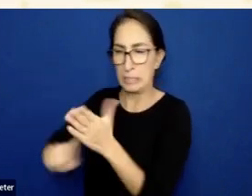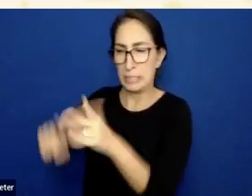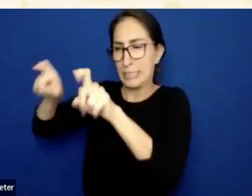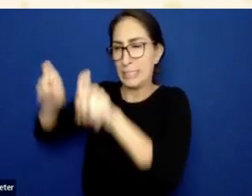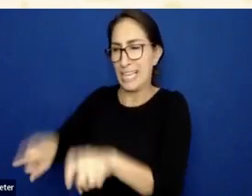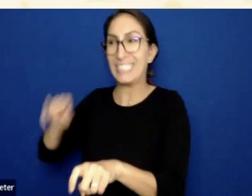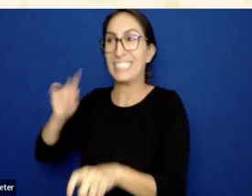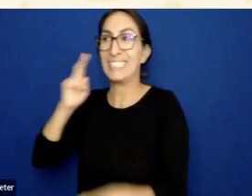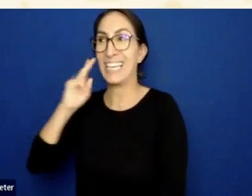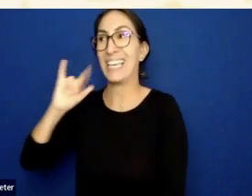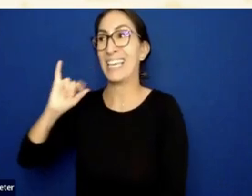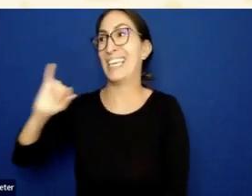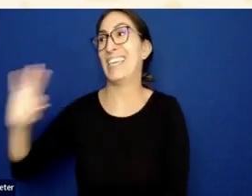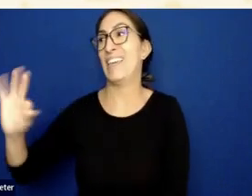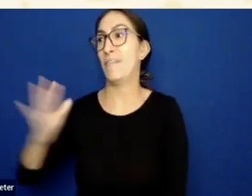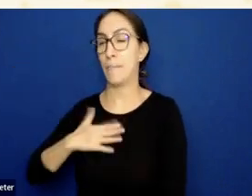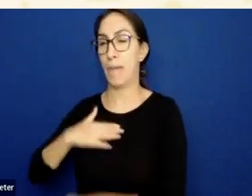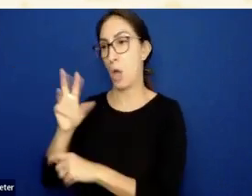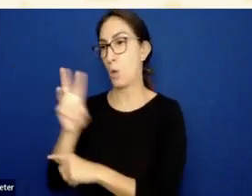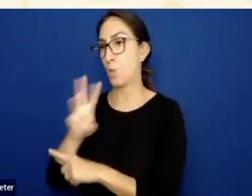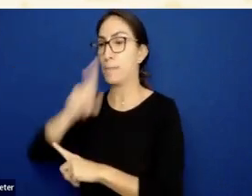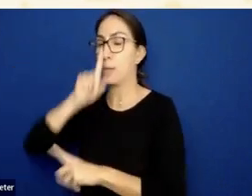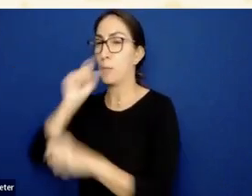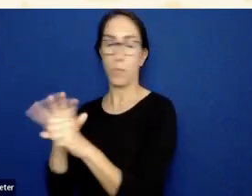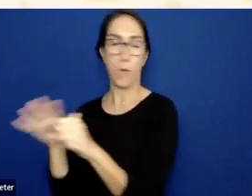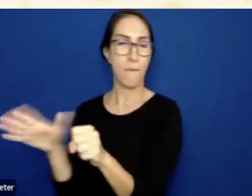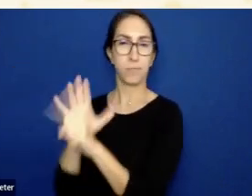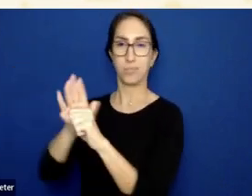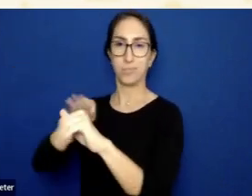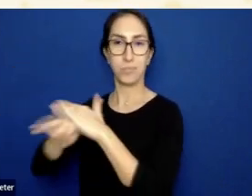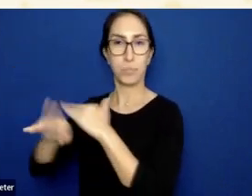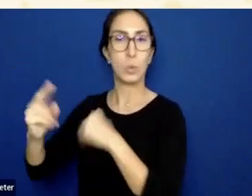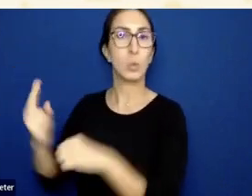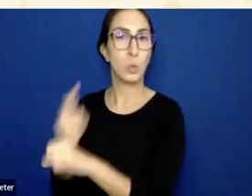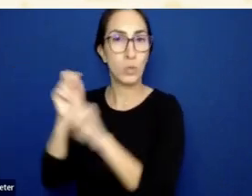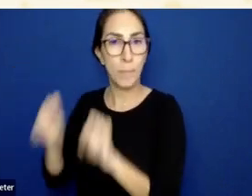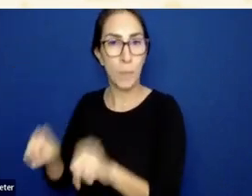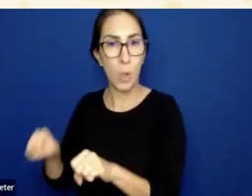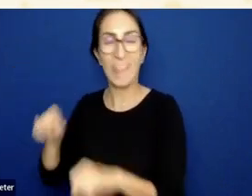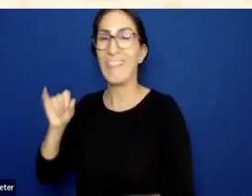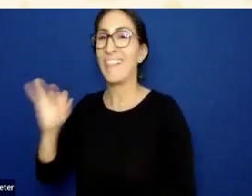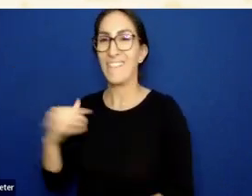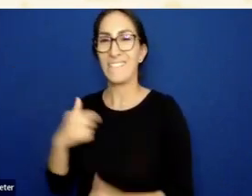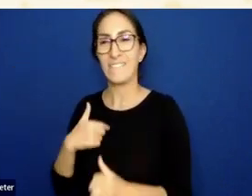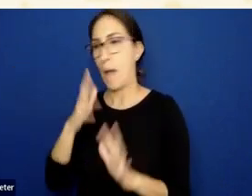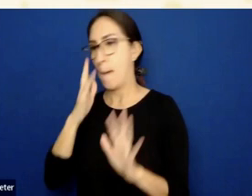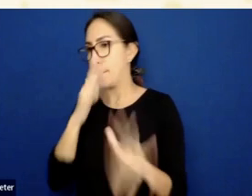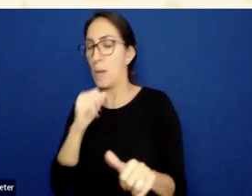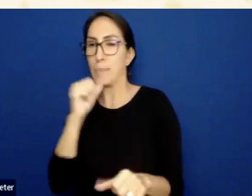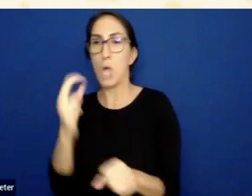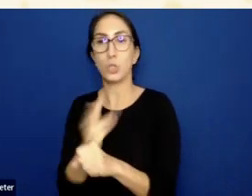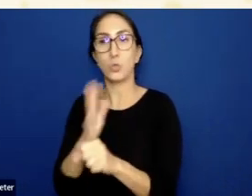when we are not using the common patterns of navigation or interaction?